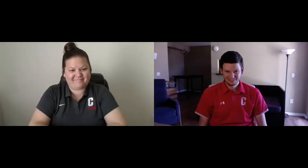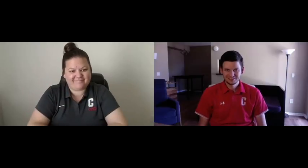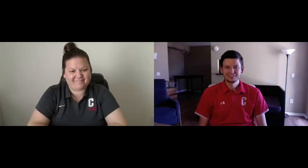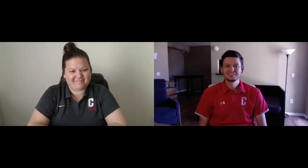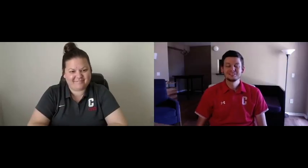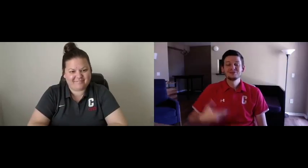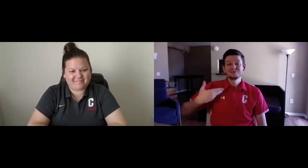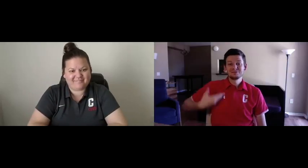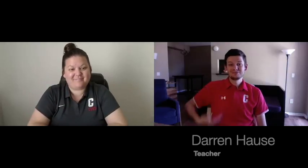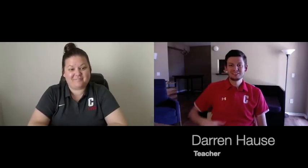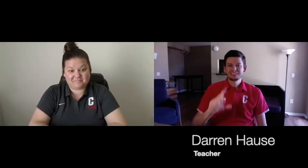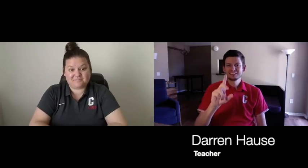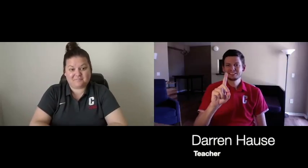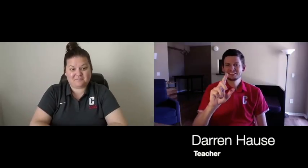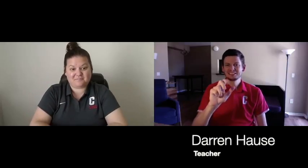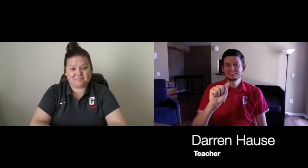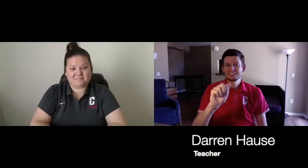Hi I'm Darren House.